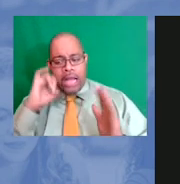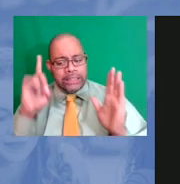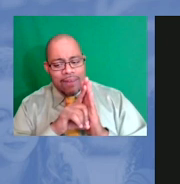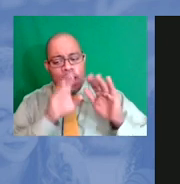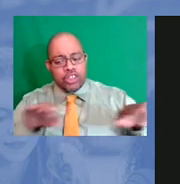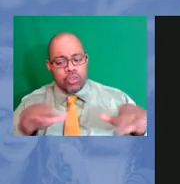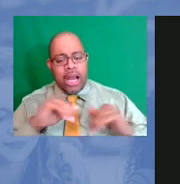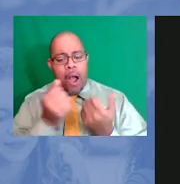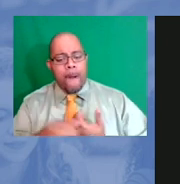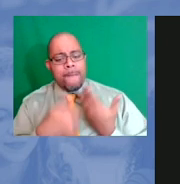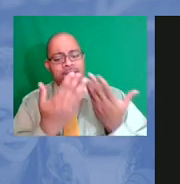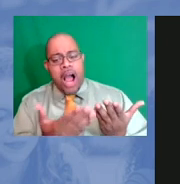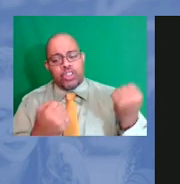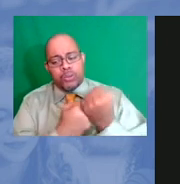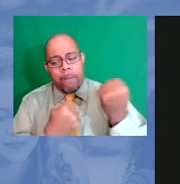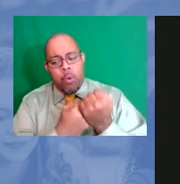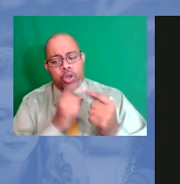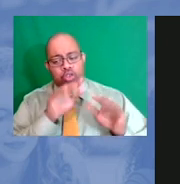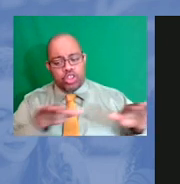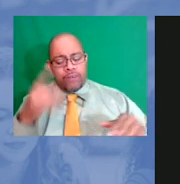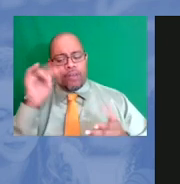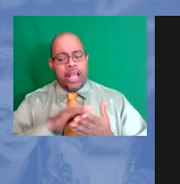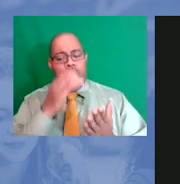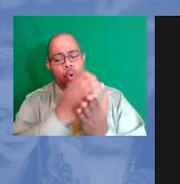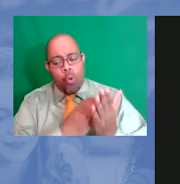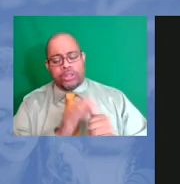TO CHILDREN FOR THESE COURSES. WE'VE MARKETED TO PARENTS.